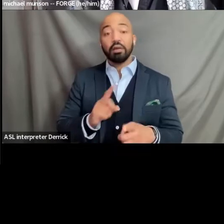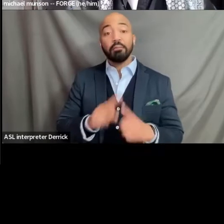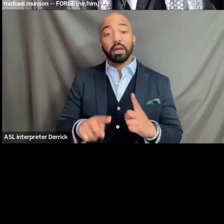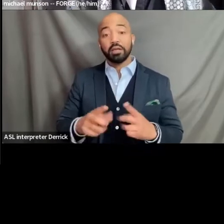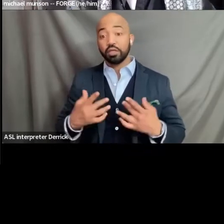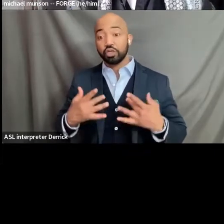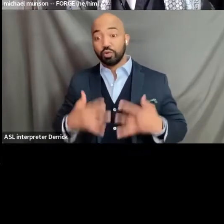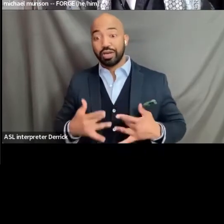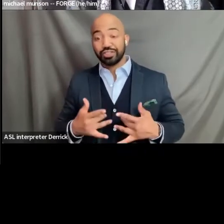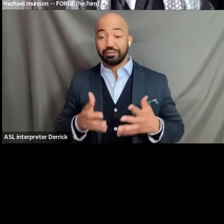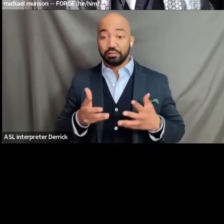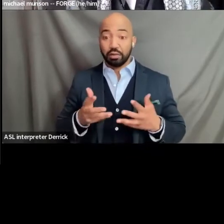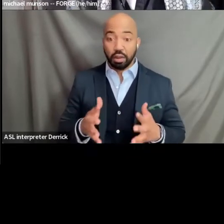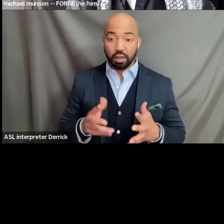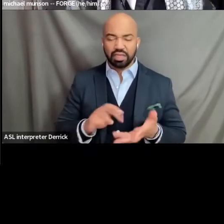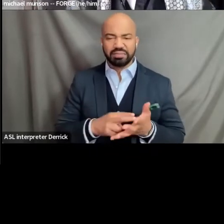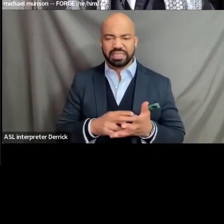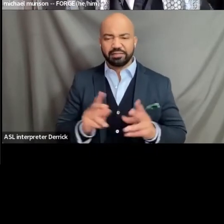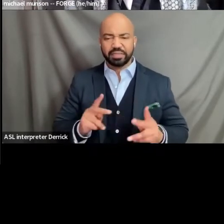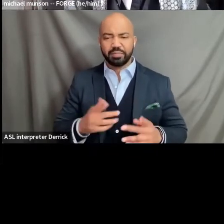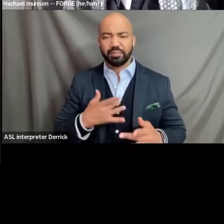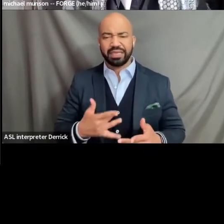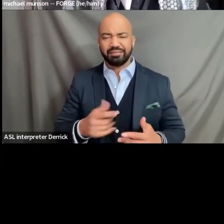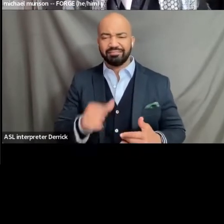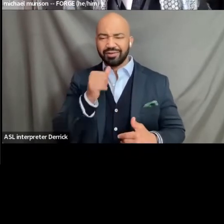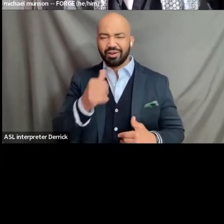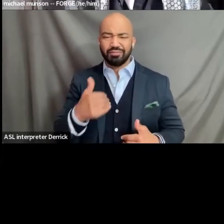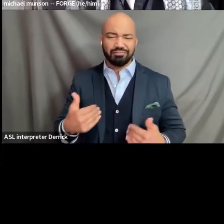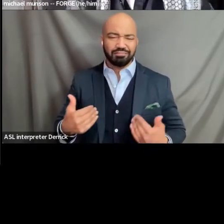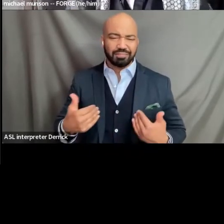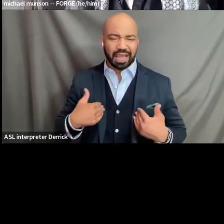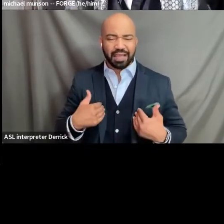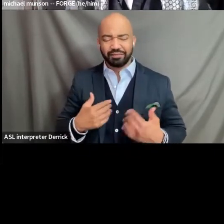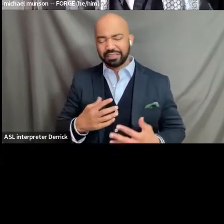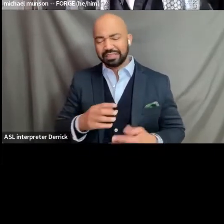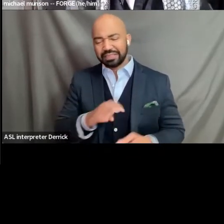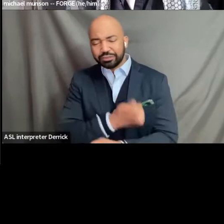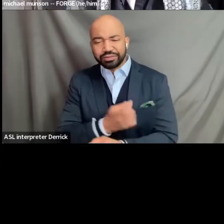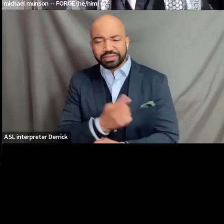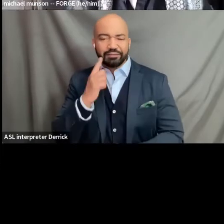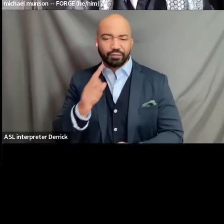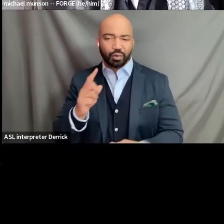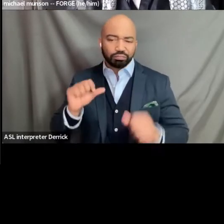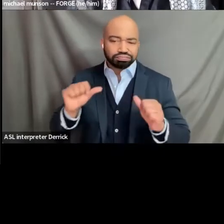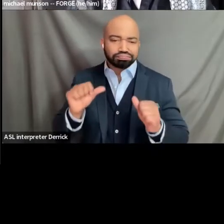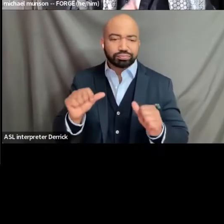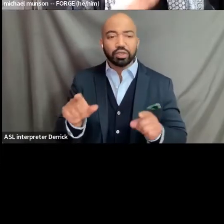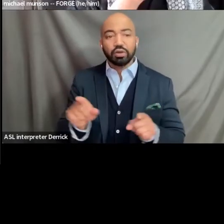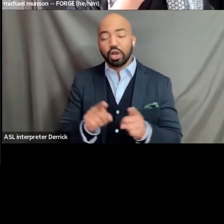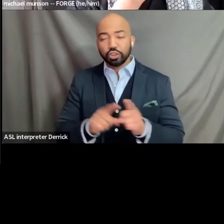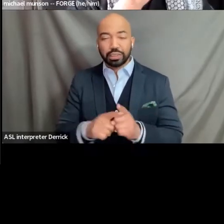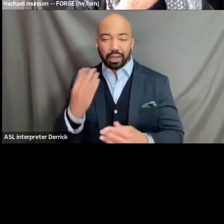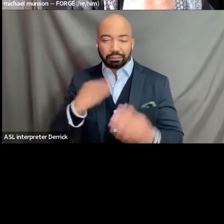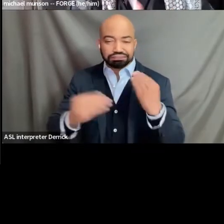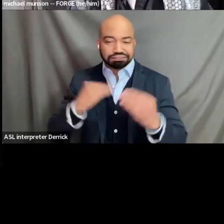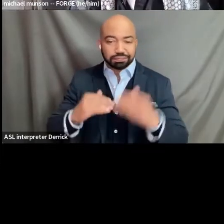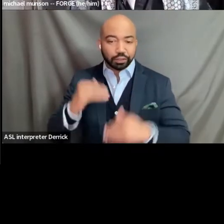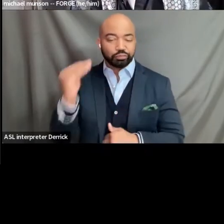can lead to inactivity and or overeating. So those are some coping strategies of living with anxiety or depression.